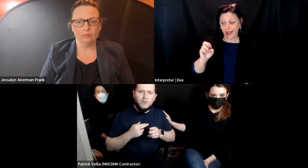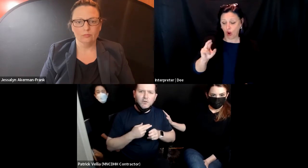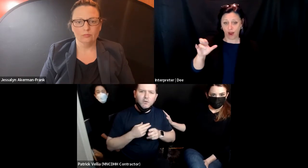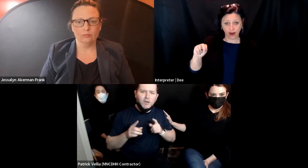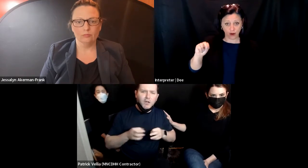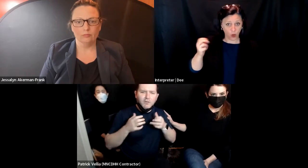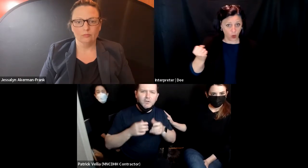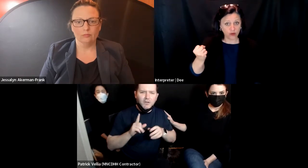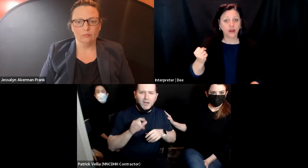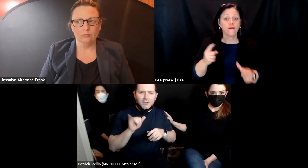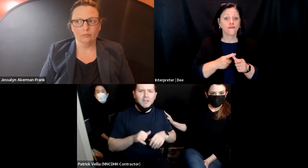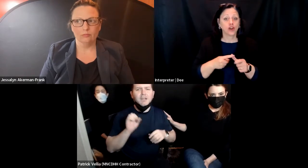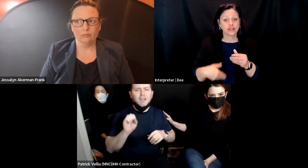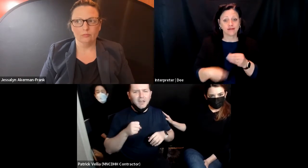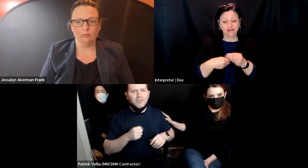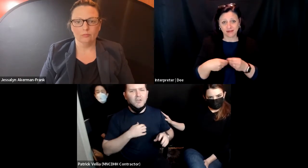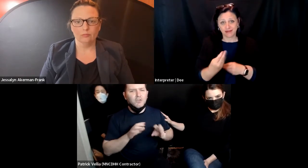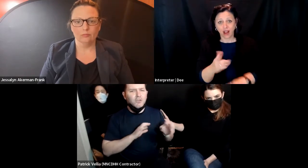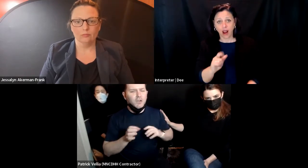Patrick: Thank you, Jessalyn, for alerting me that Erin just arrived.